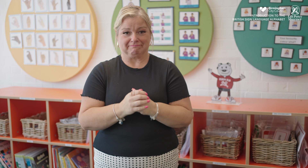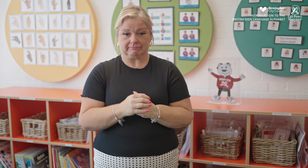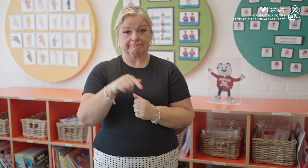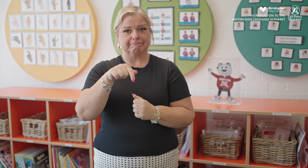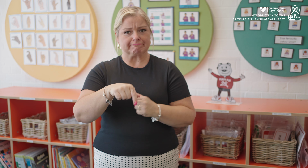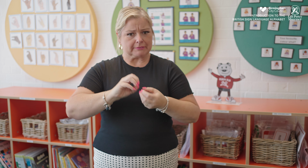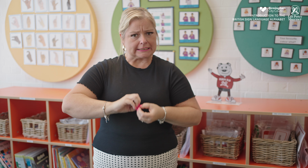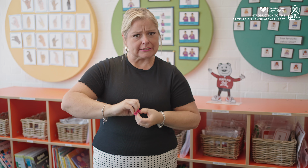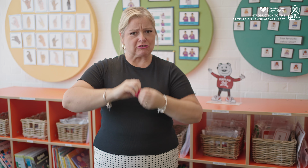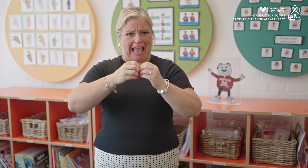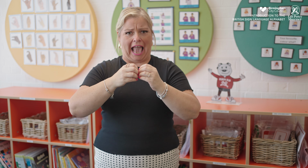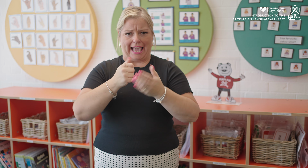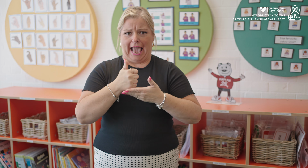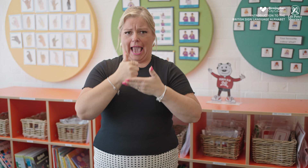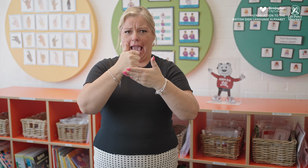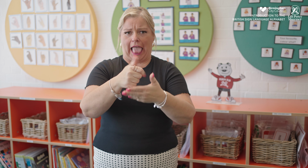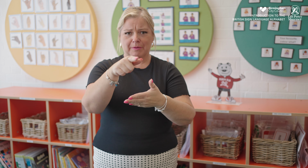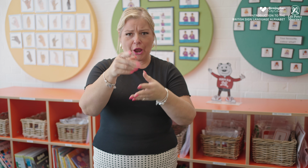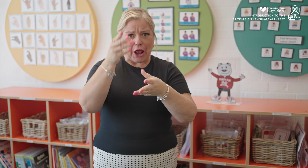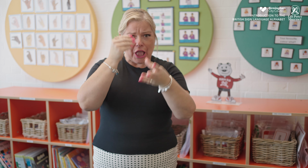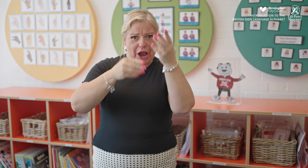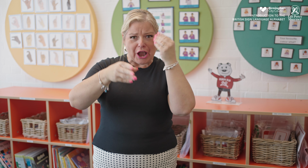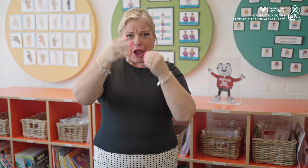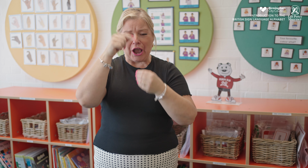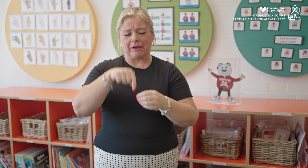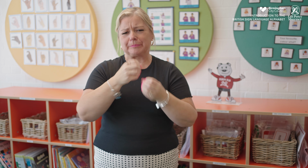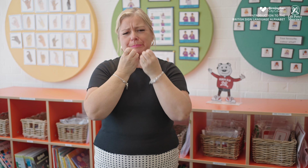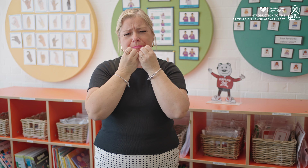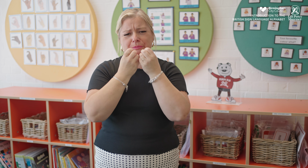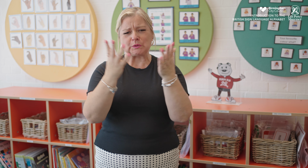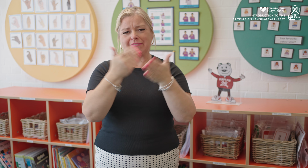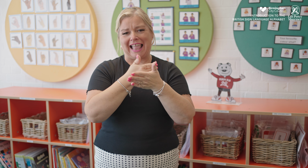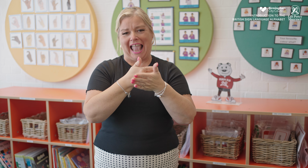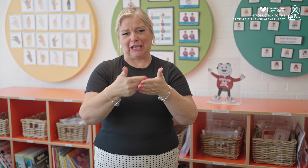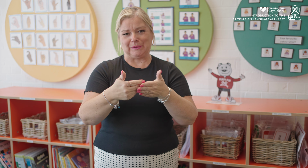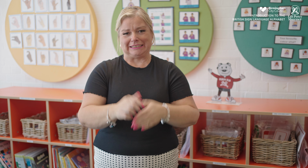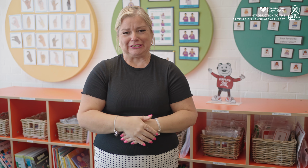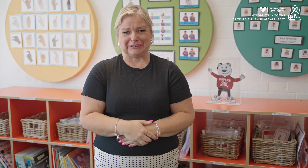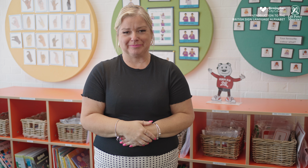designed to give you a starting point in learning this beautiful language.